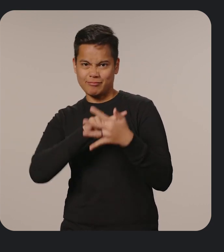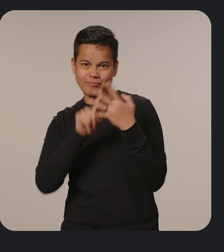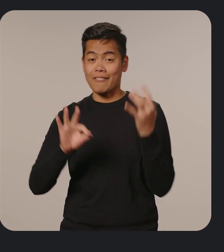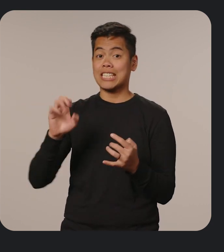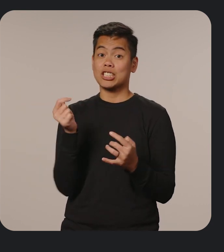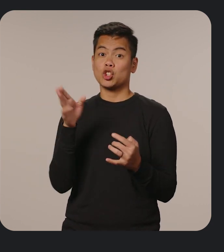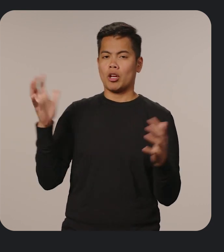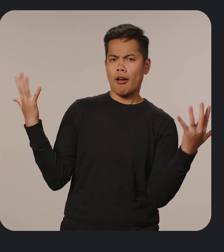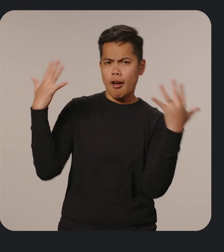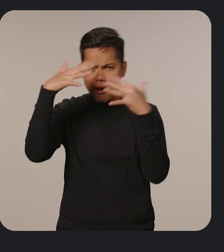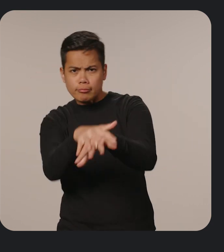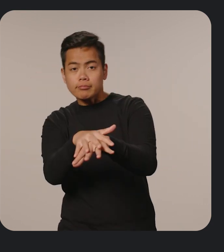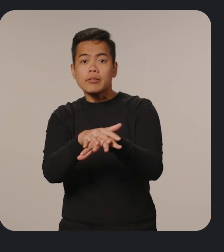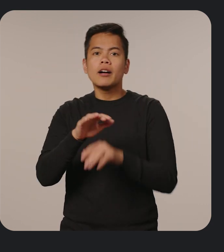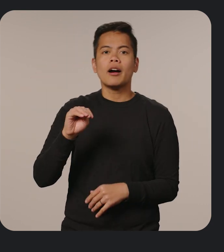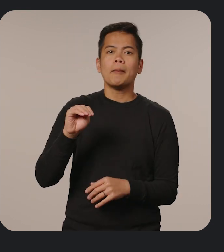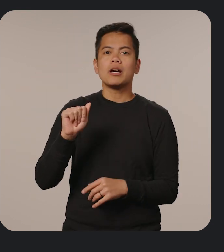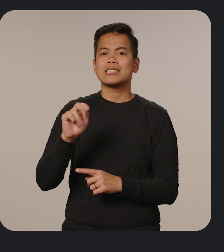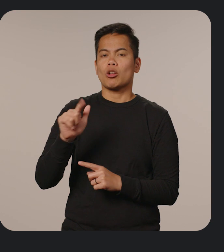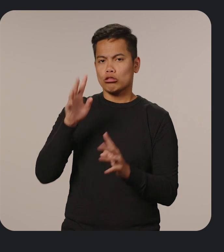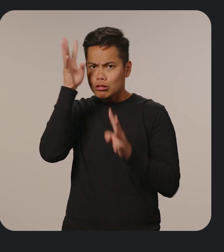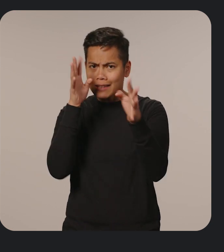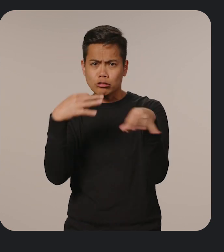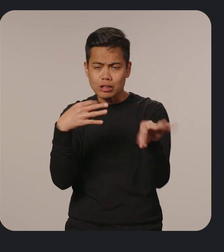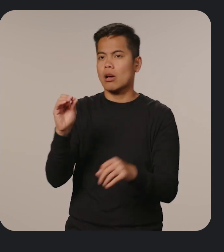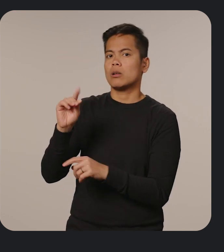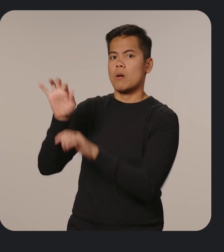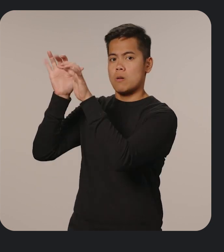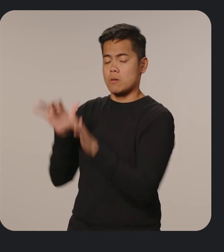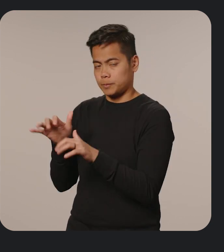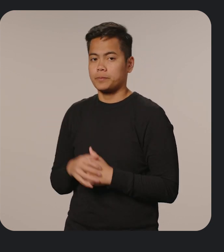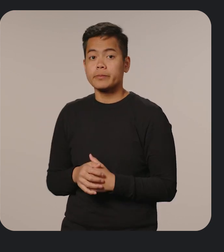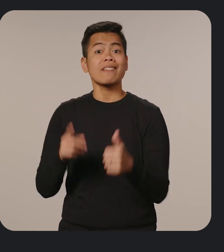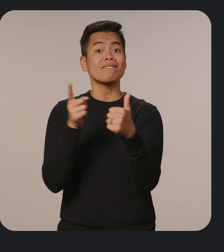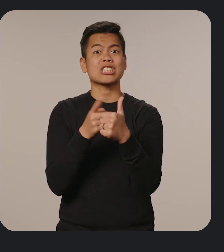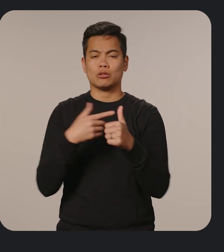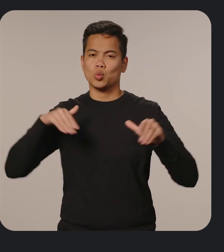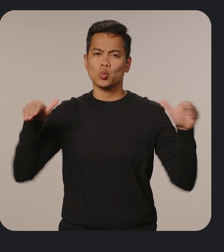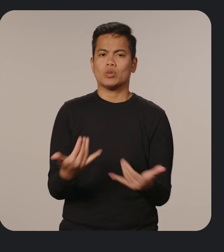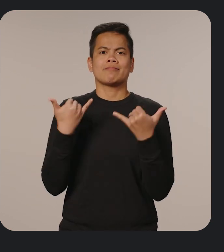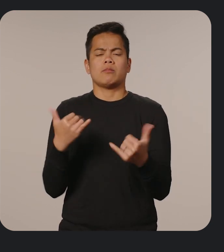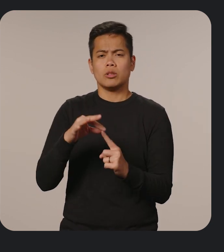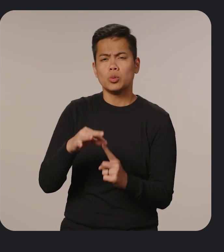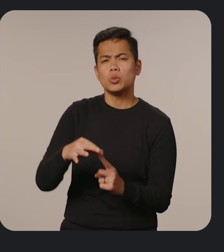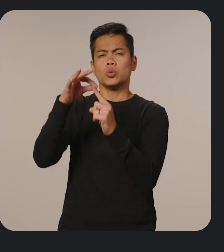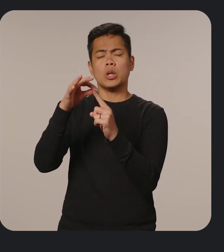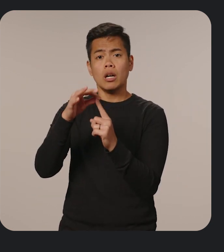combine the best of Material's creative direction and code. First up, we're introducing a modern and unique carousel